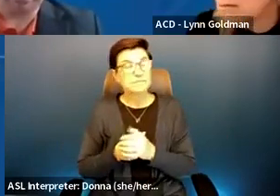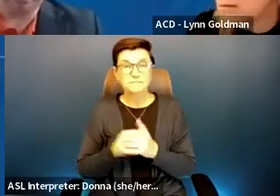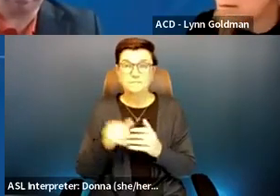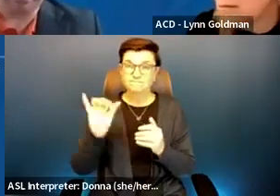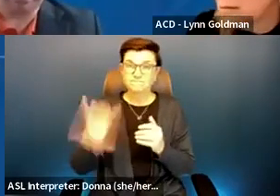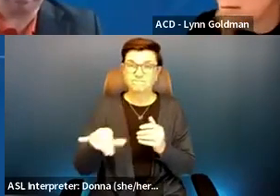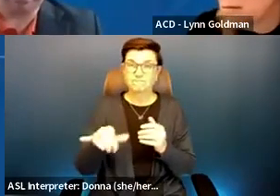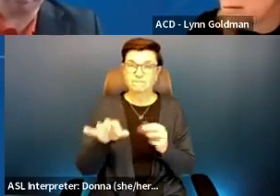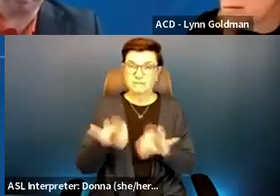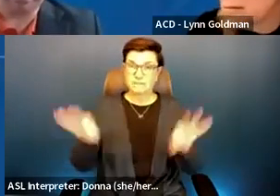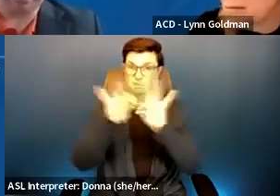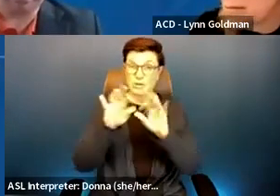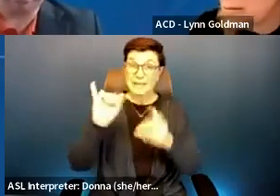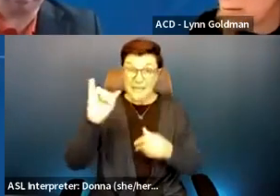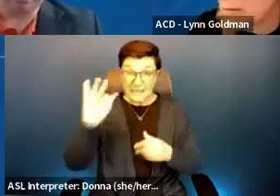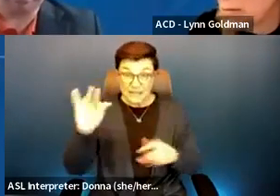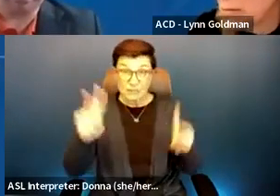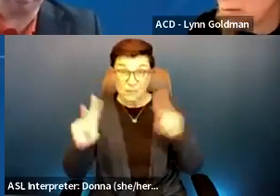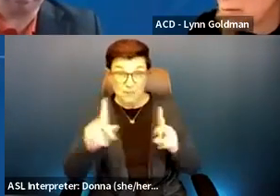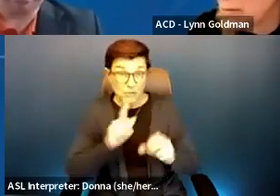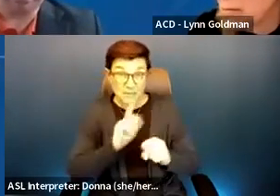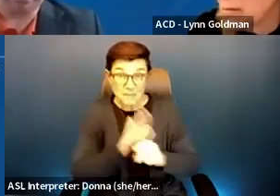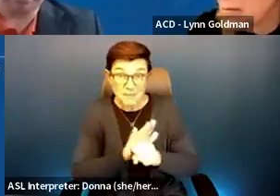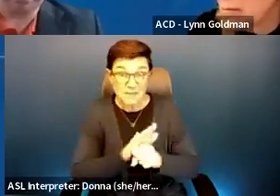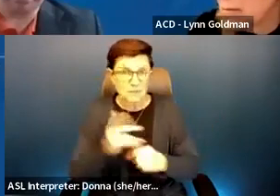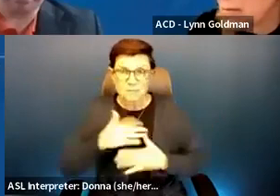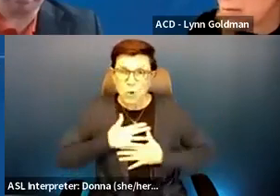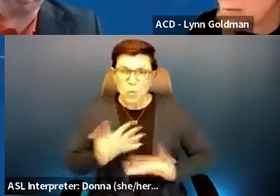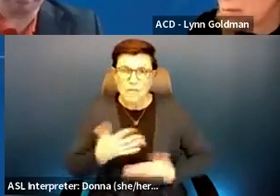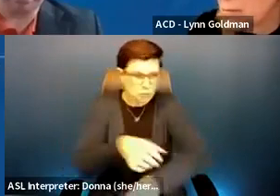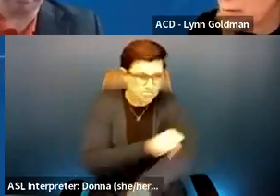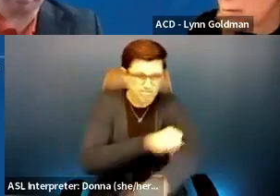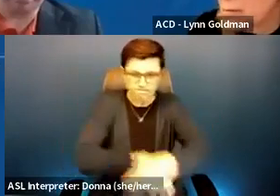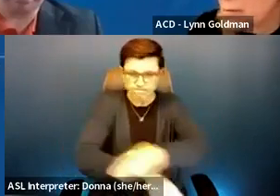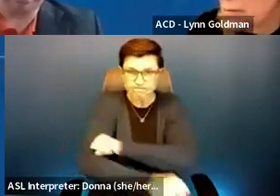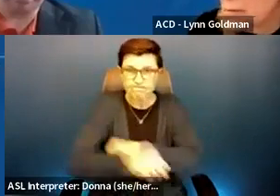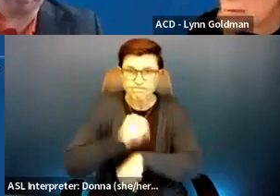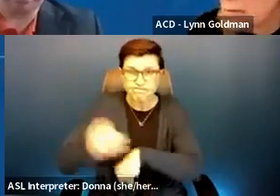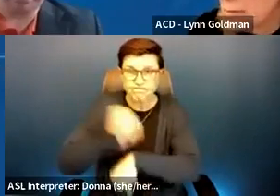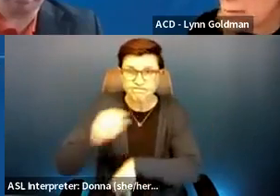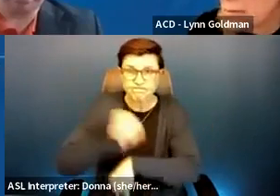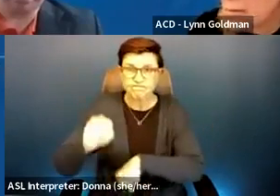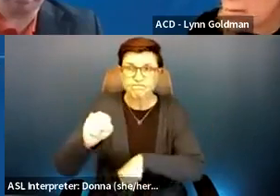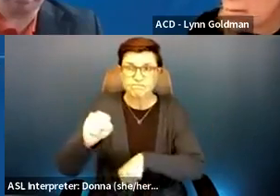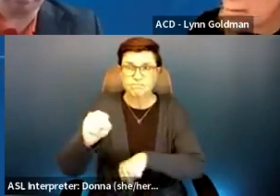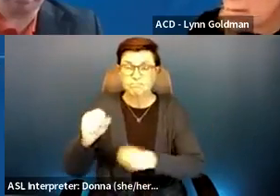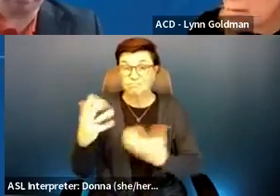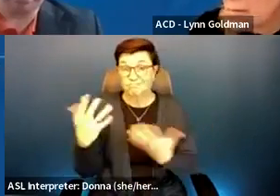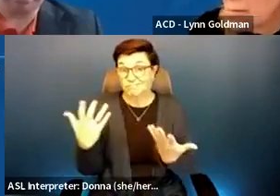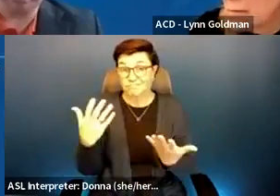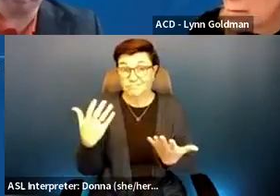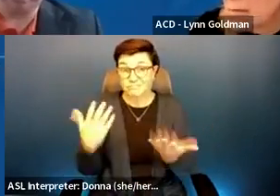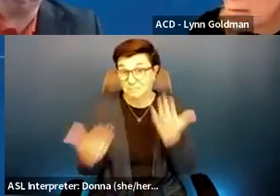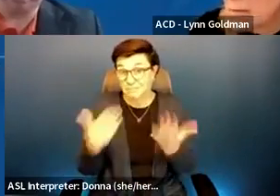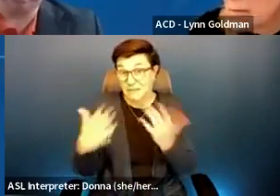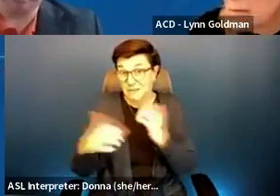when people are committed to it, they're willing to put some time and energy in that place, even if it's sort of the extra time and energy that they otherwise didn't have.